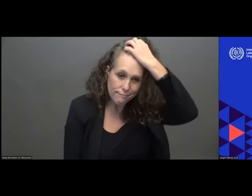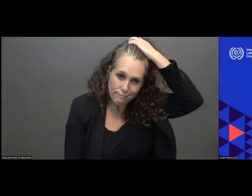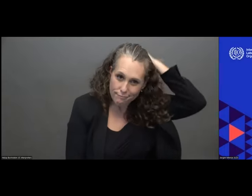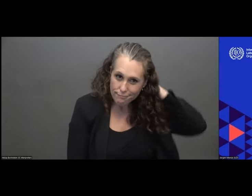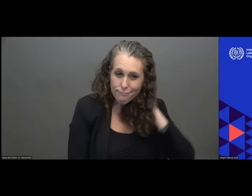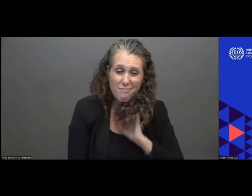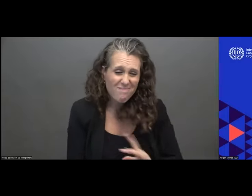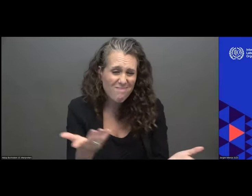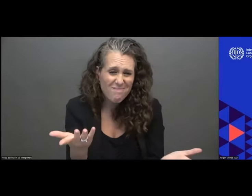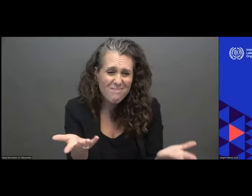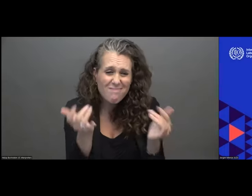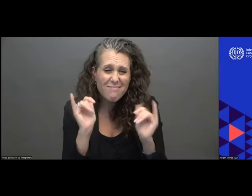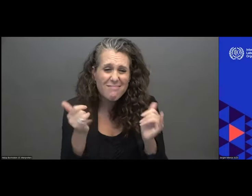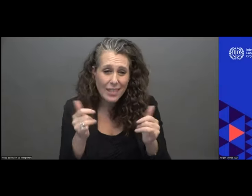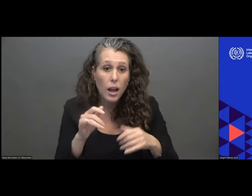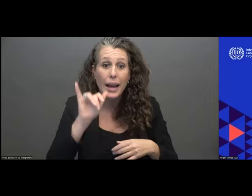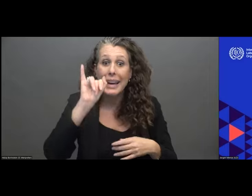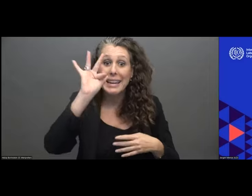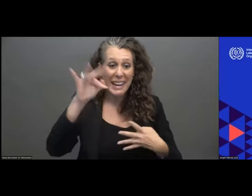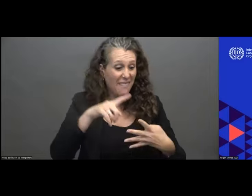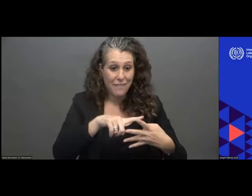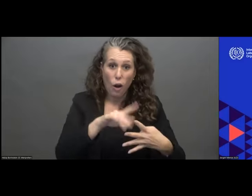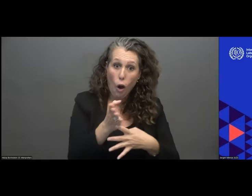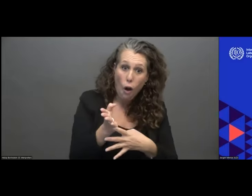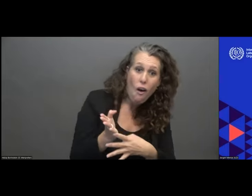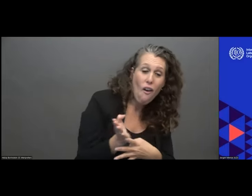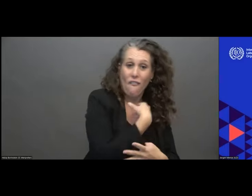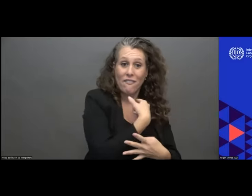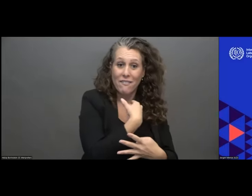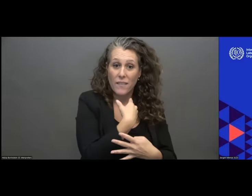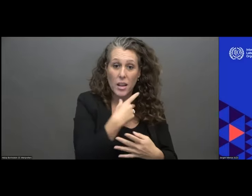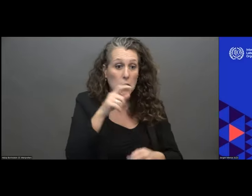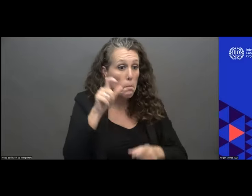be able to overcome this stigma and prejudice that people with disabilities face I think